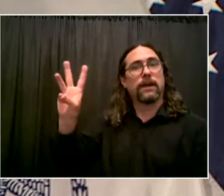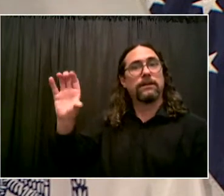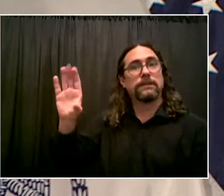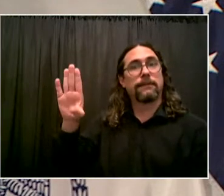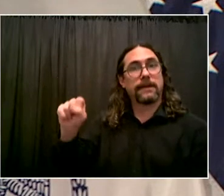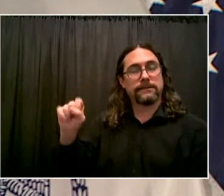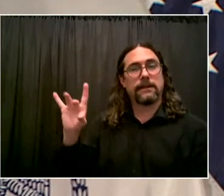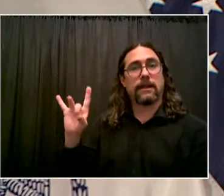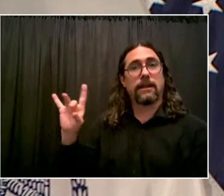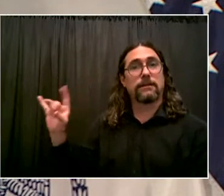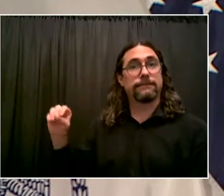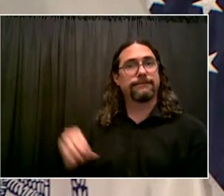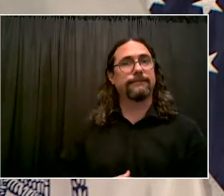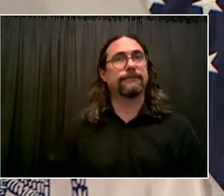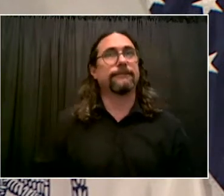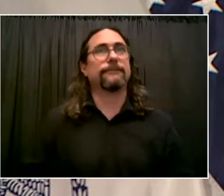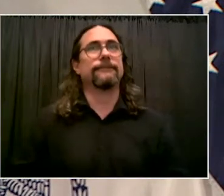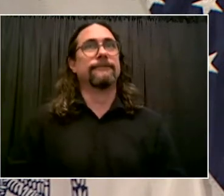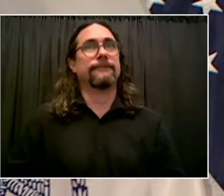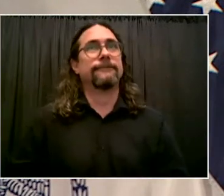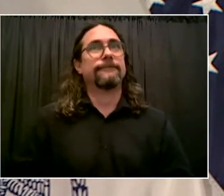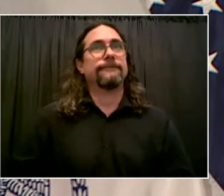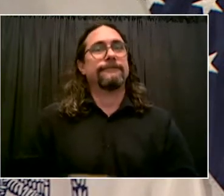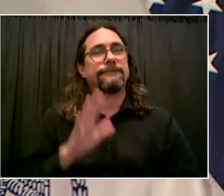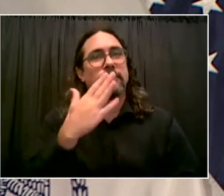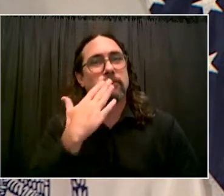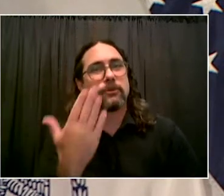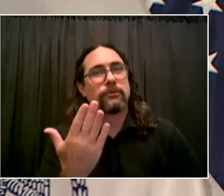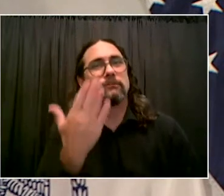GOES TO WCBS 880